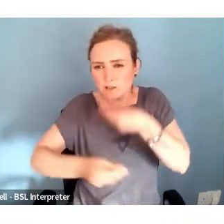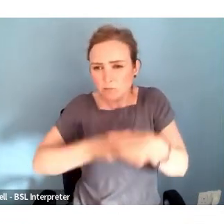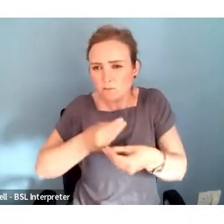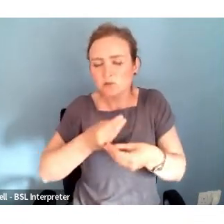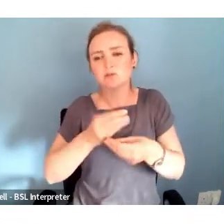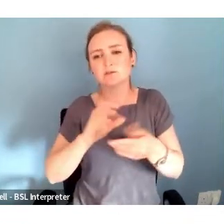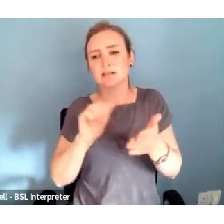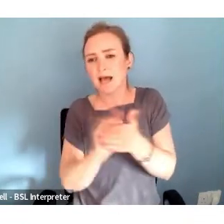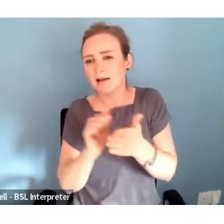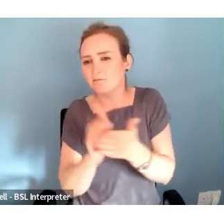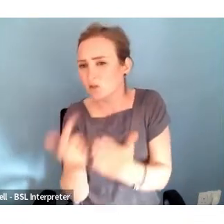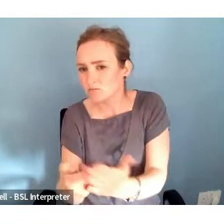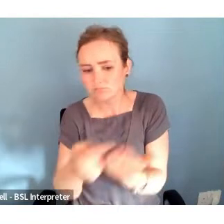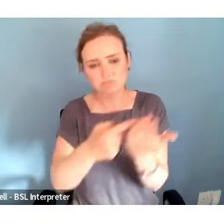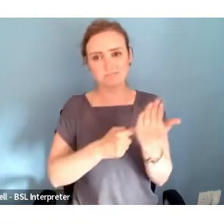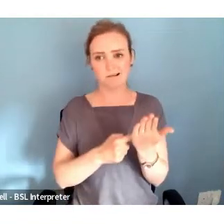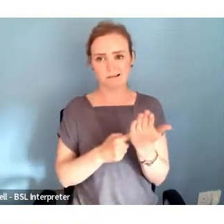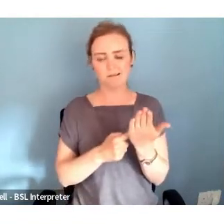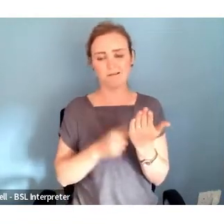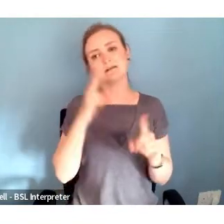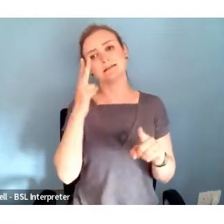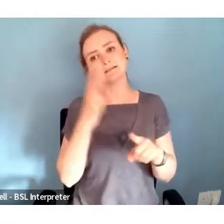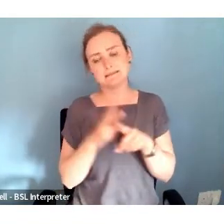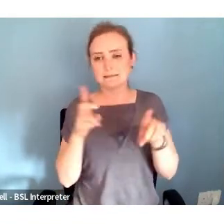and use that, same job description, advert